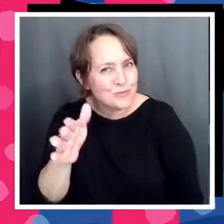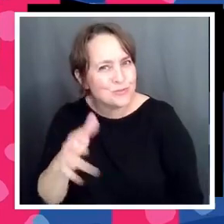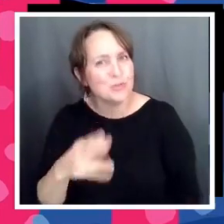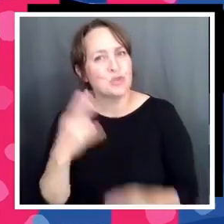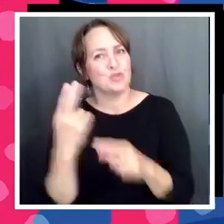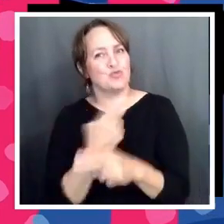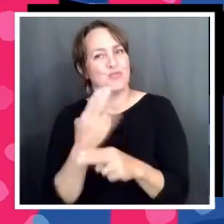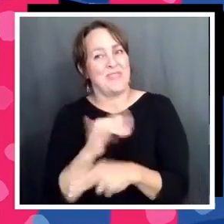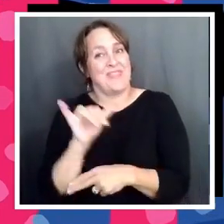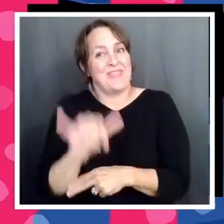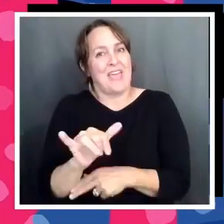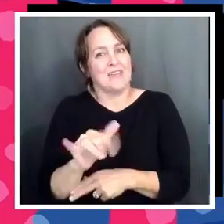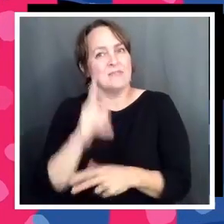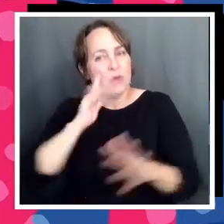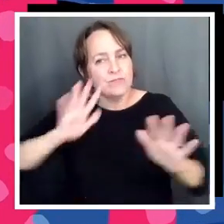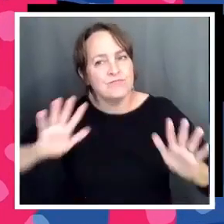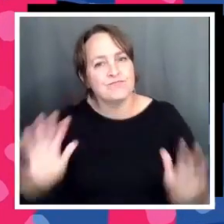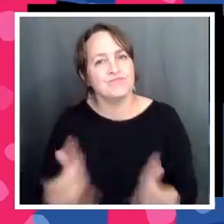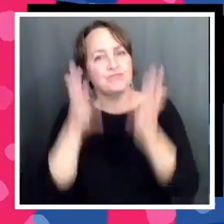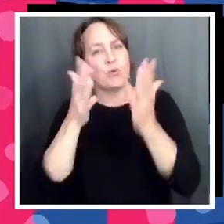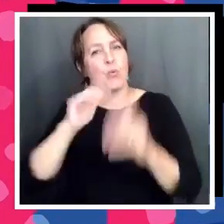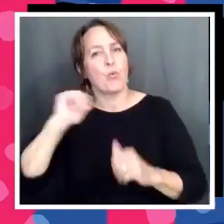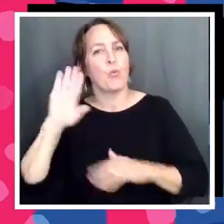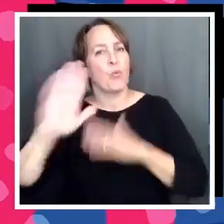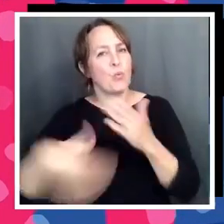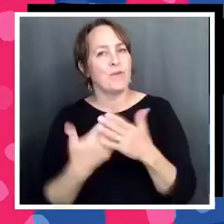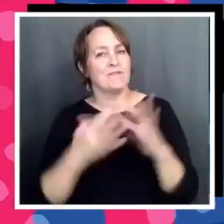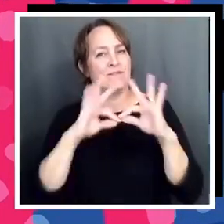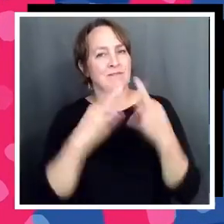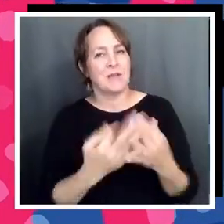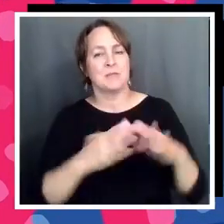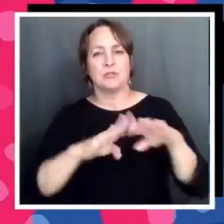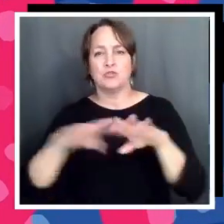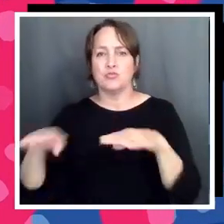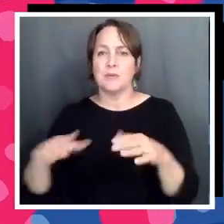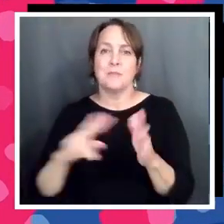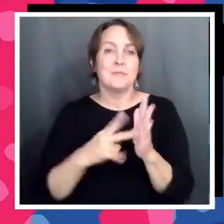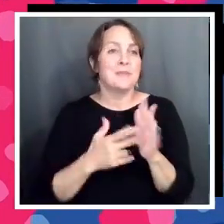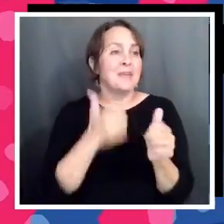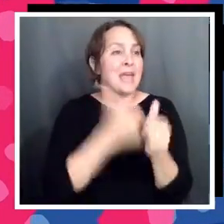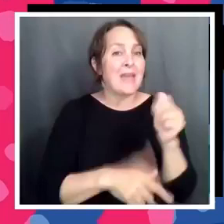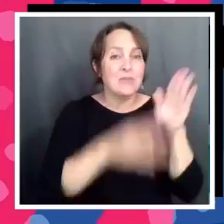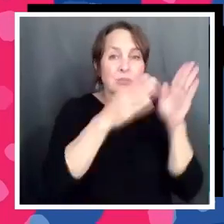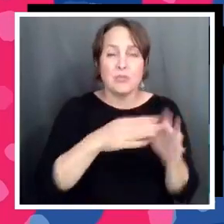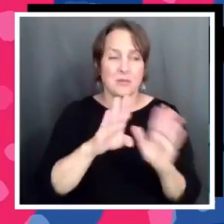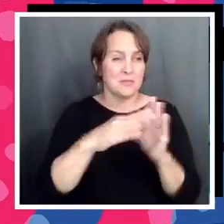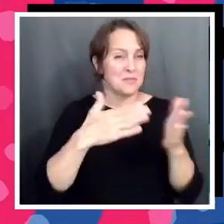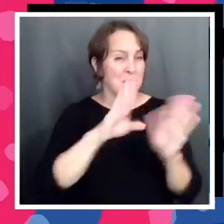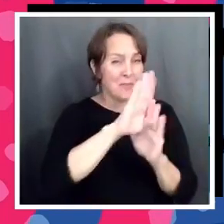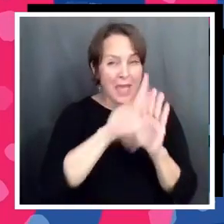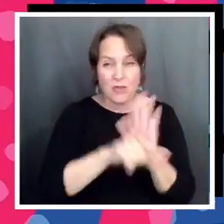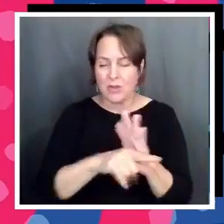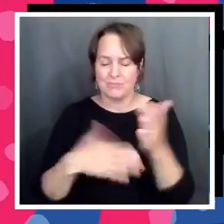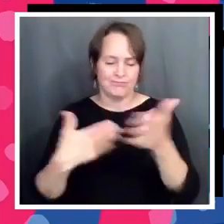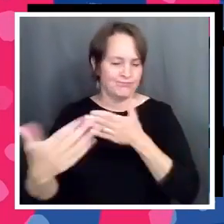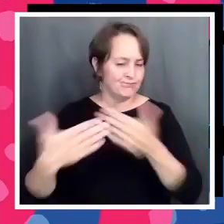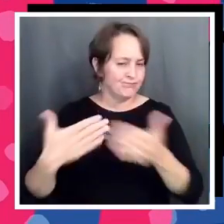ARCHITECTURE FOR THE FUTURE.